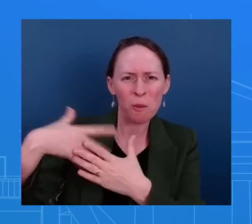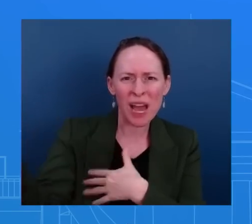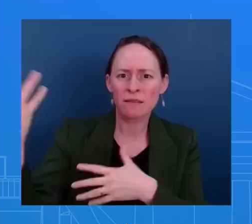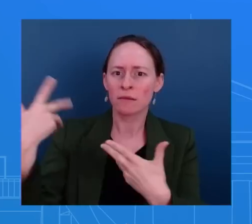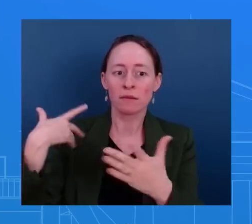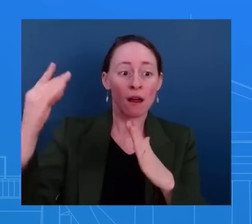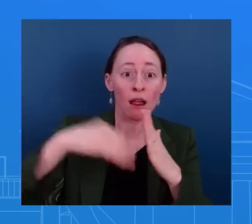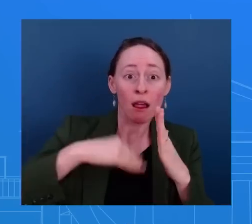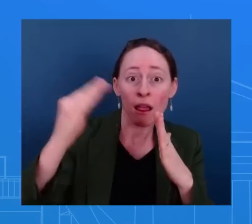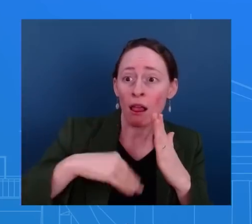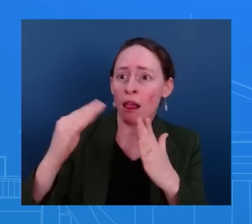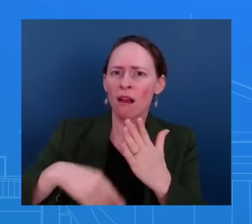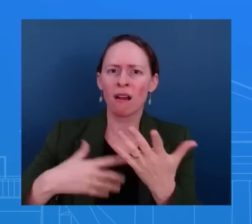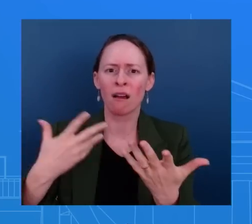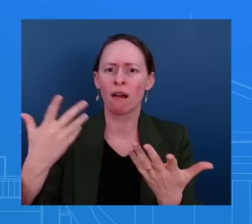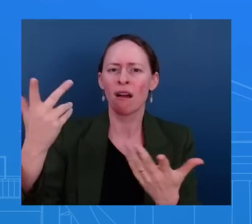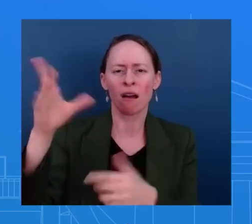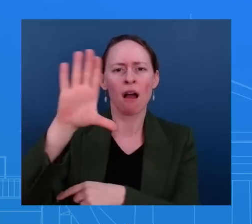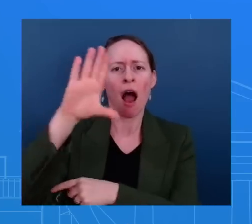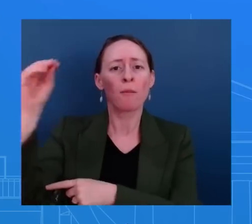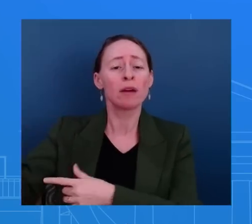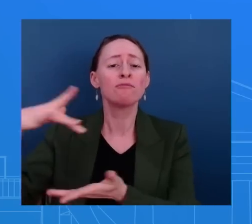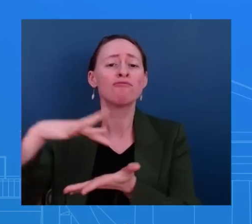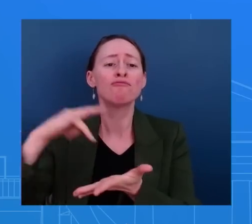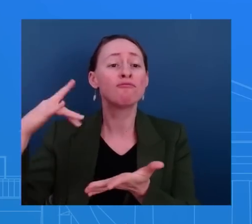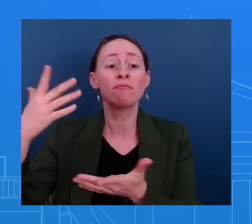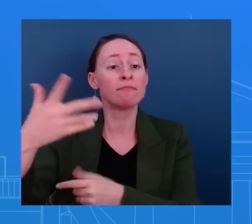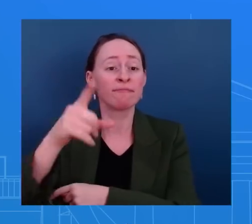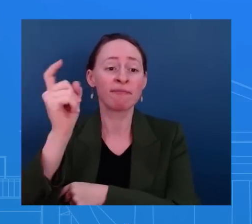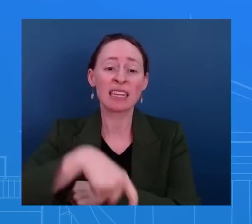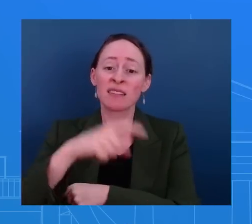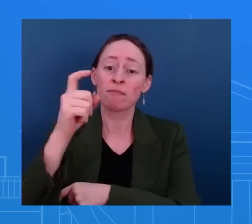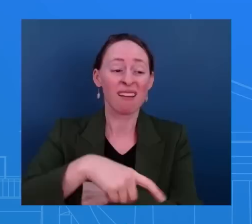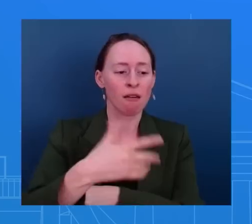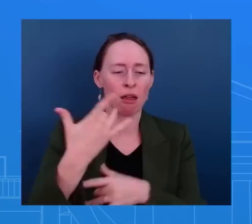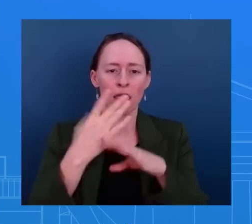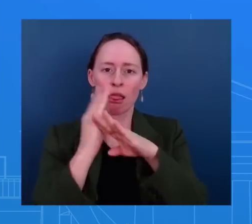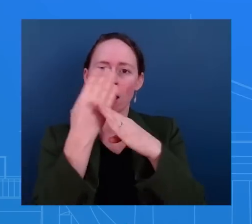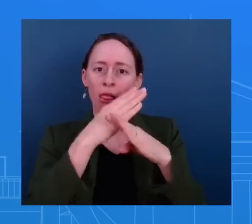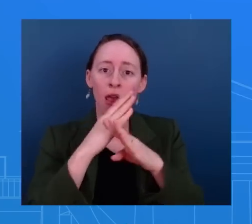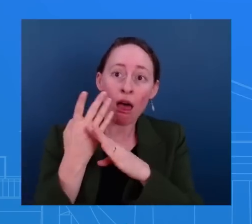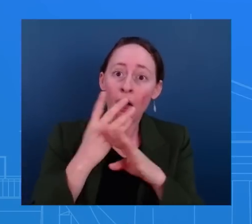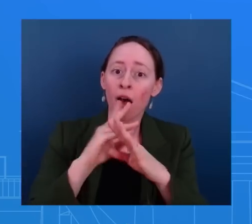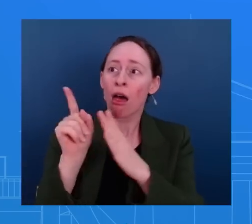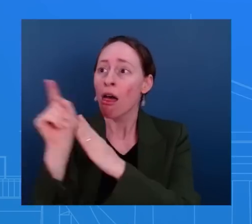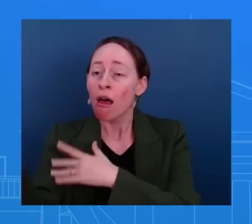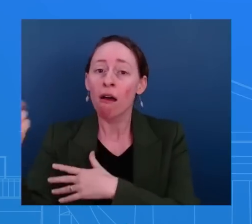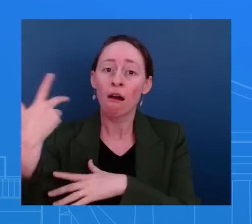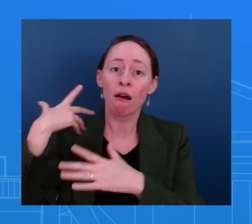make you jump through to cancel subscriptions. We -- we've all been there and know how aggravating